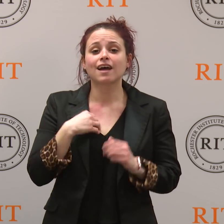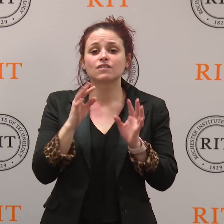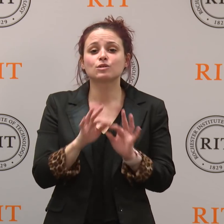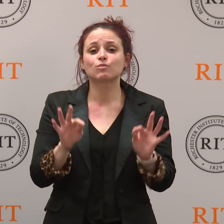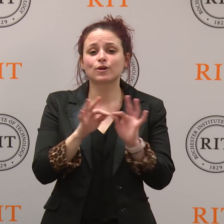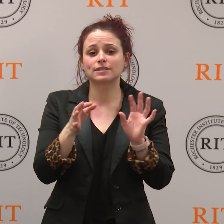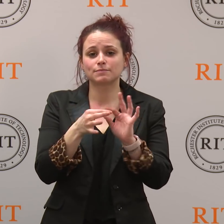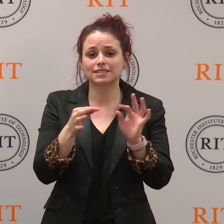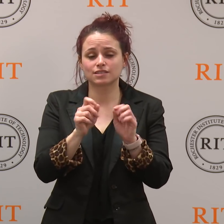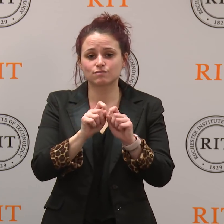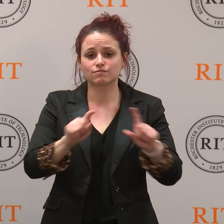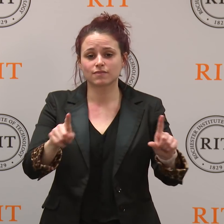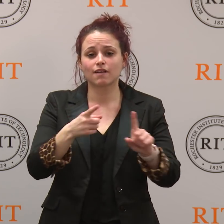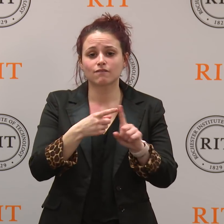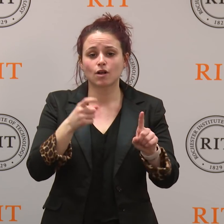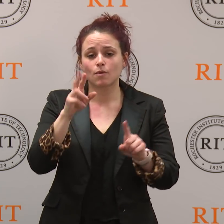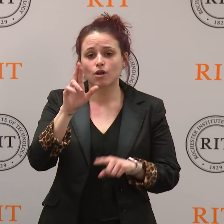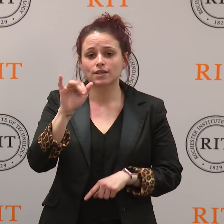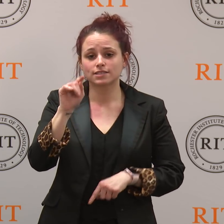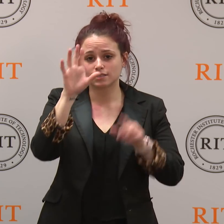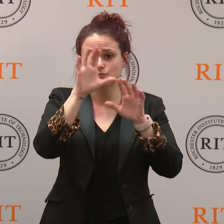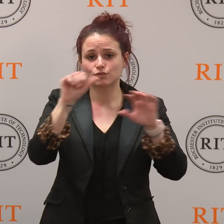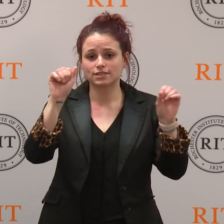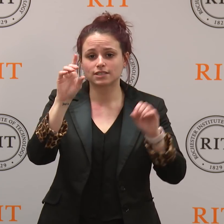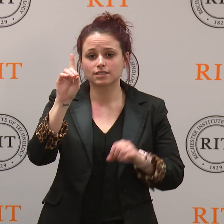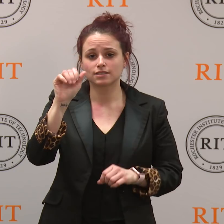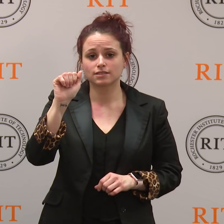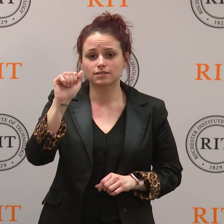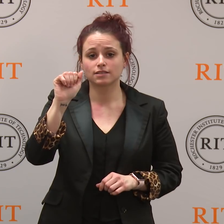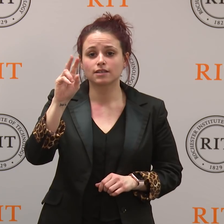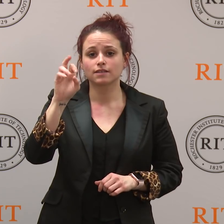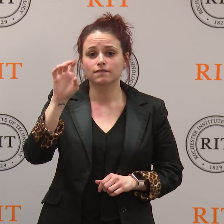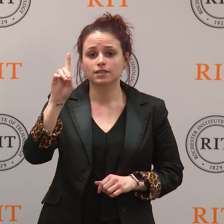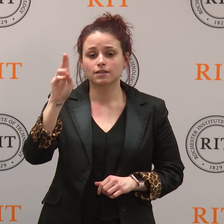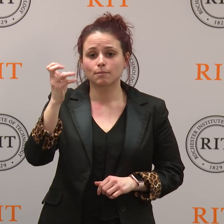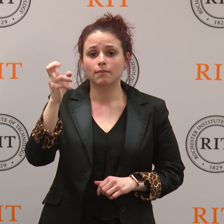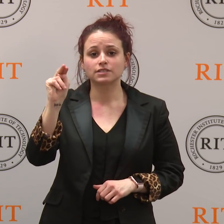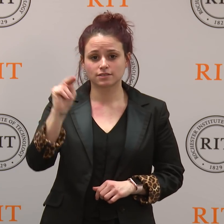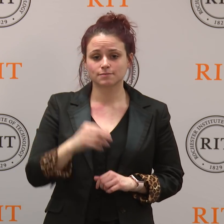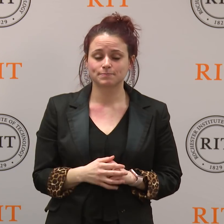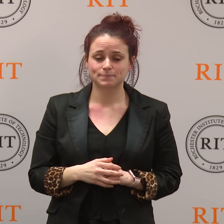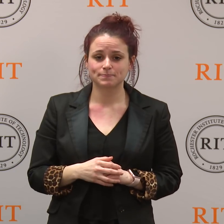from RIT President David Munson.